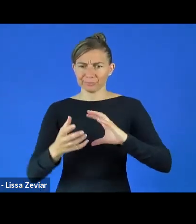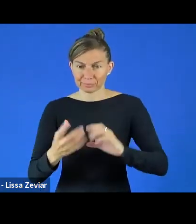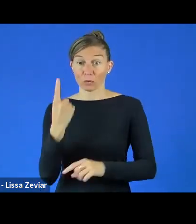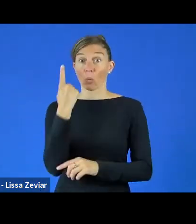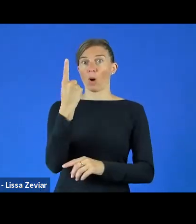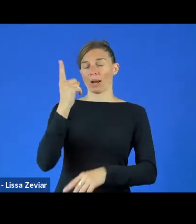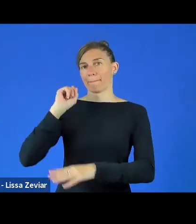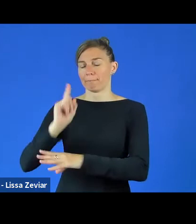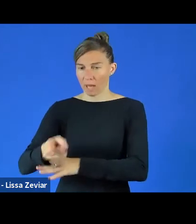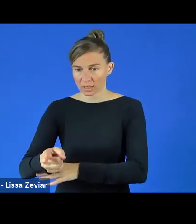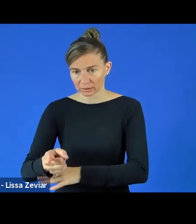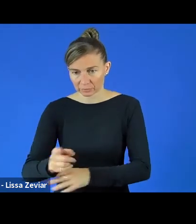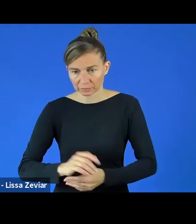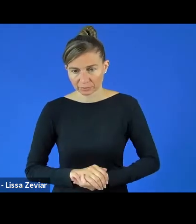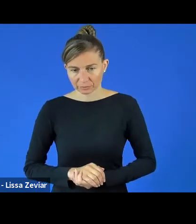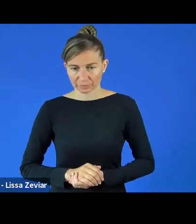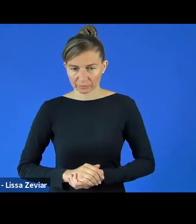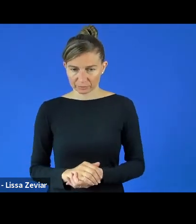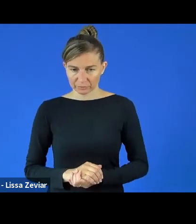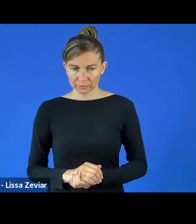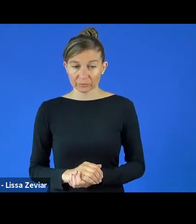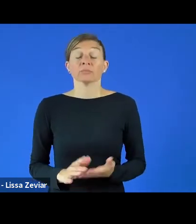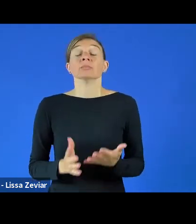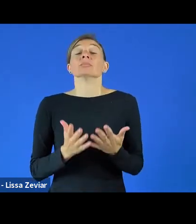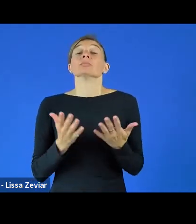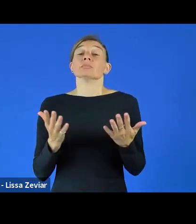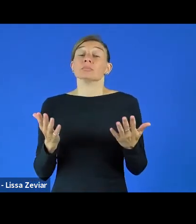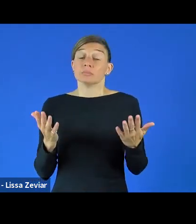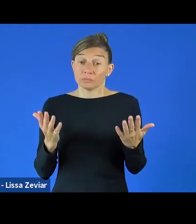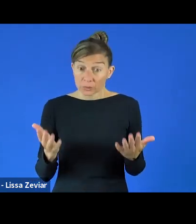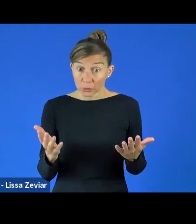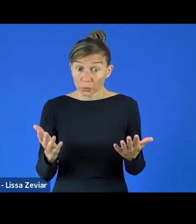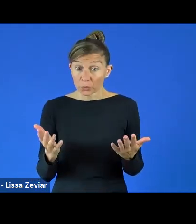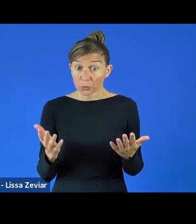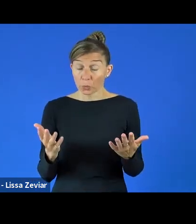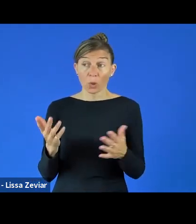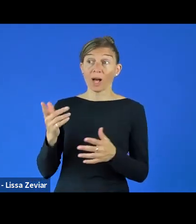Basically, once we have the updated standard EN 301549,